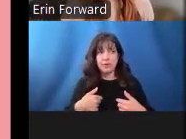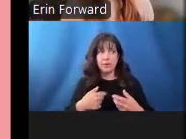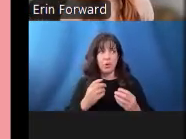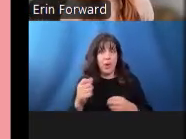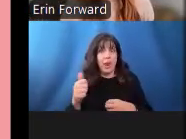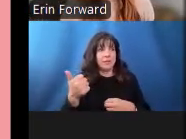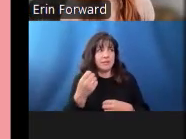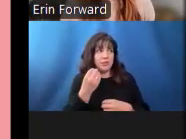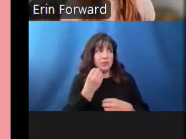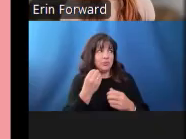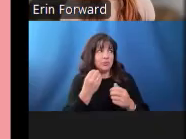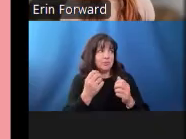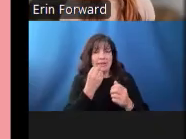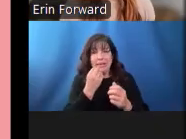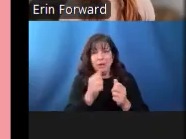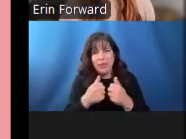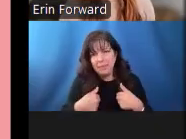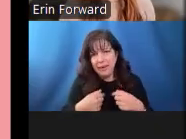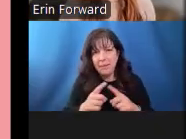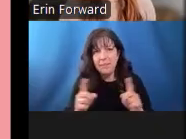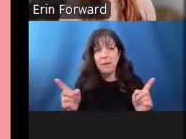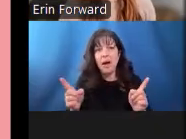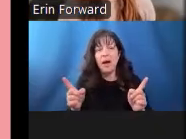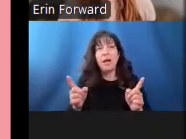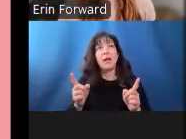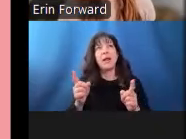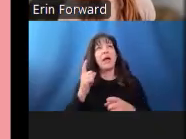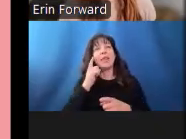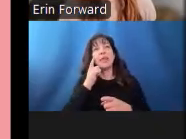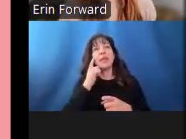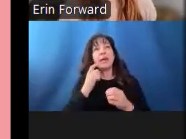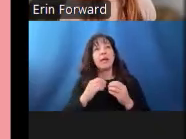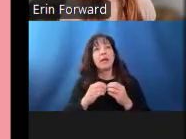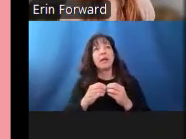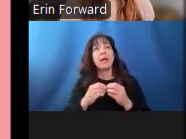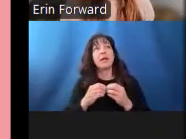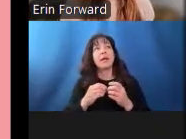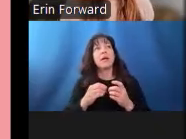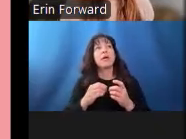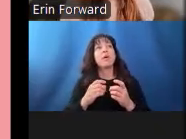eat with. But I think we put difficult standards on kids when